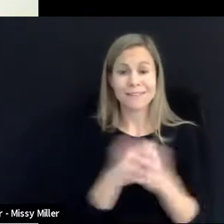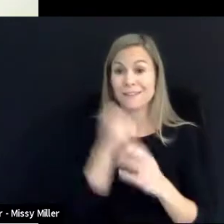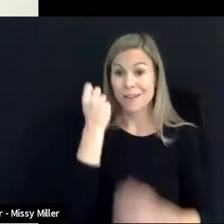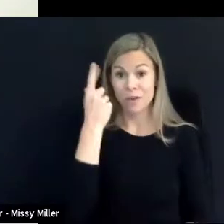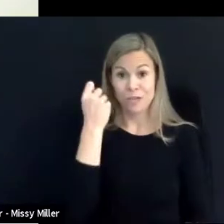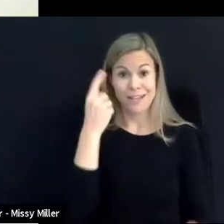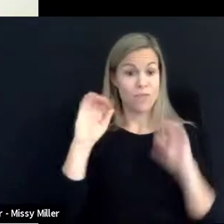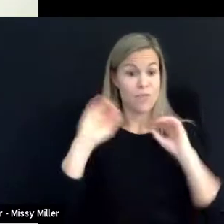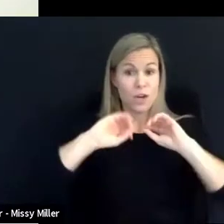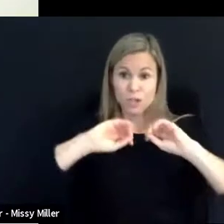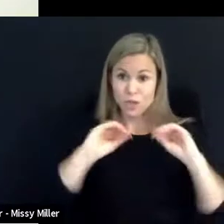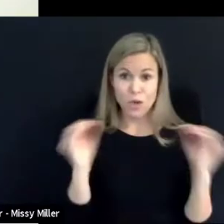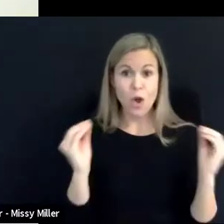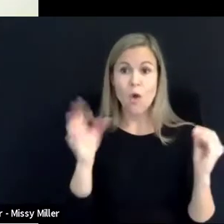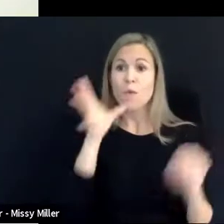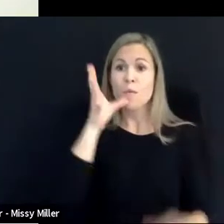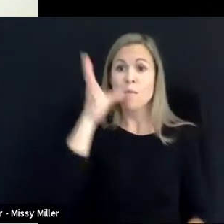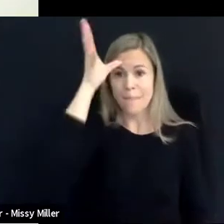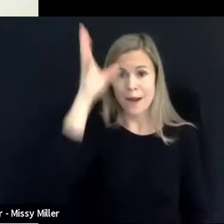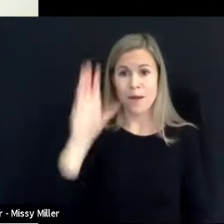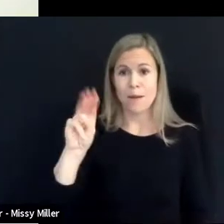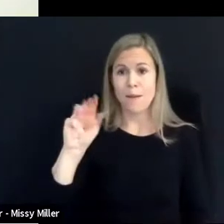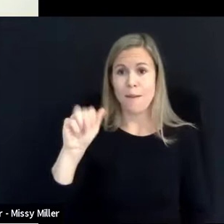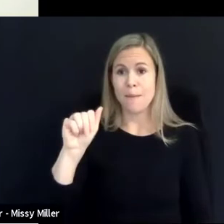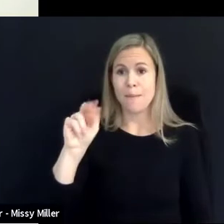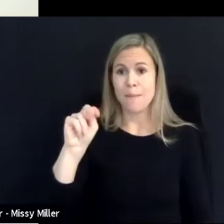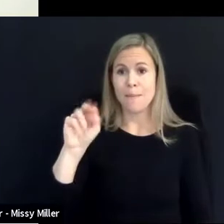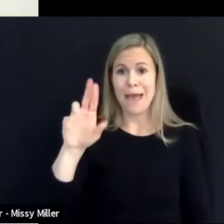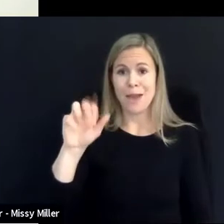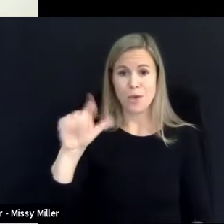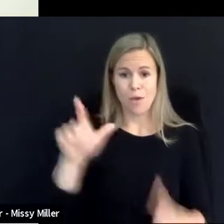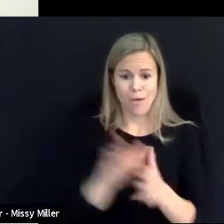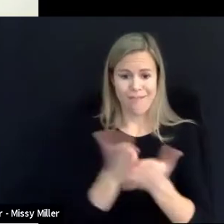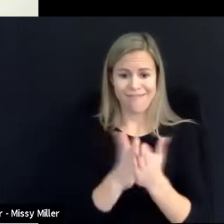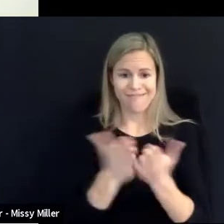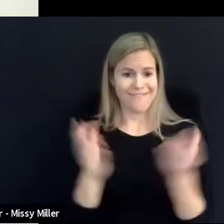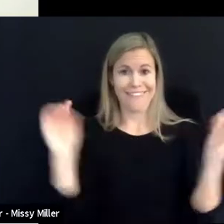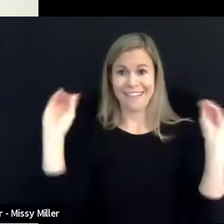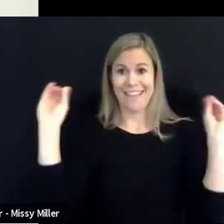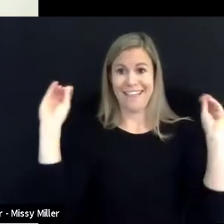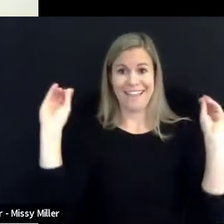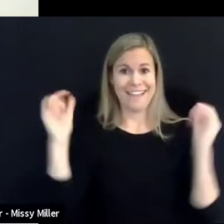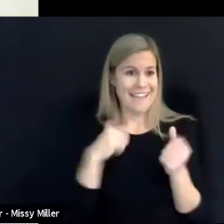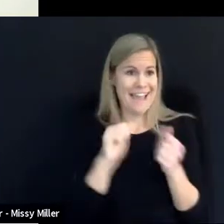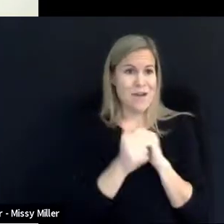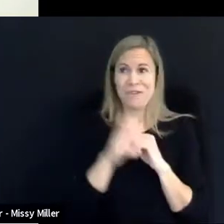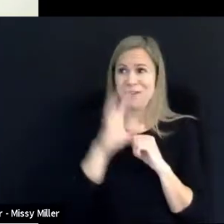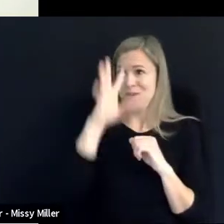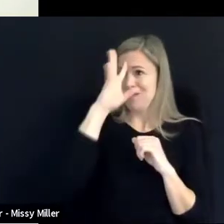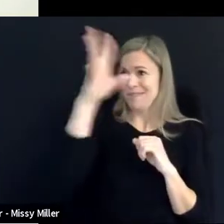I mean, how could you even create one to begin with? I mean, I always wanted one and I'd like to have one.